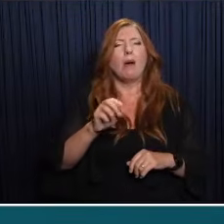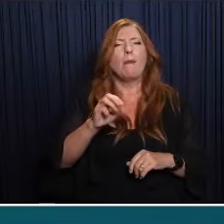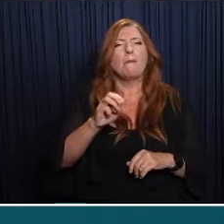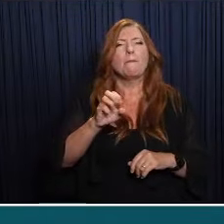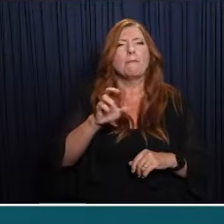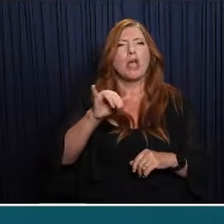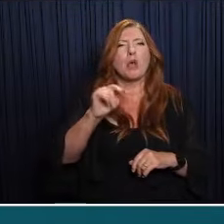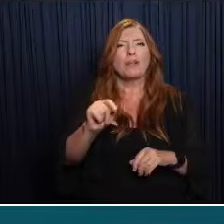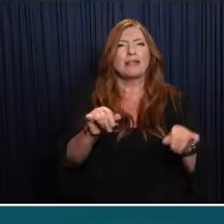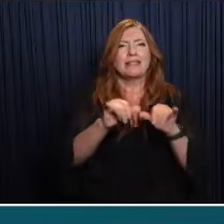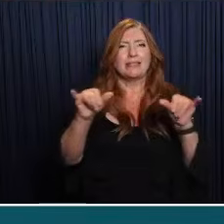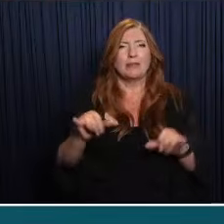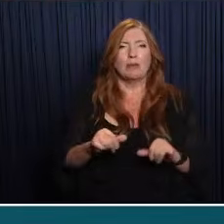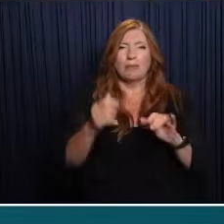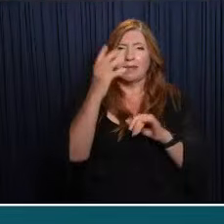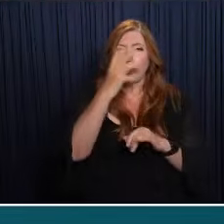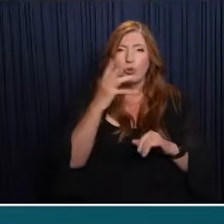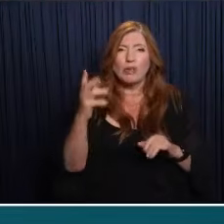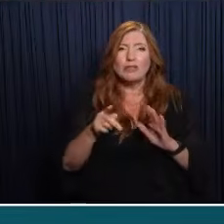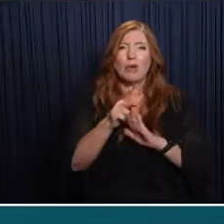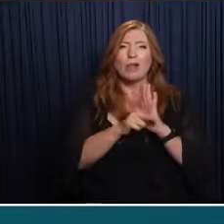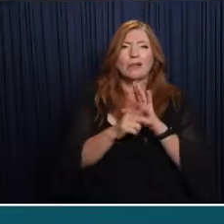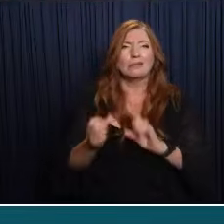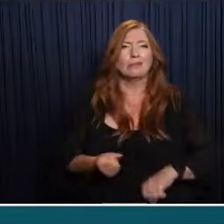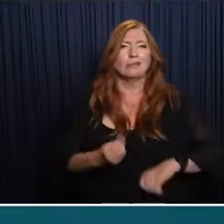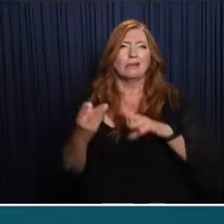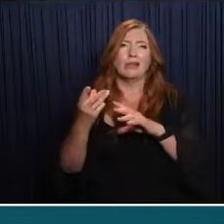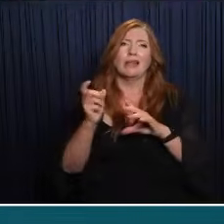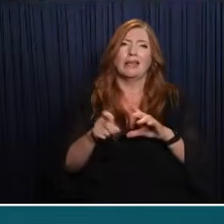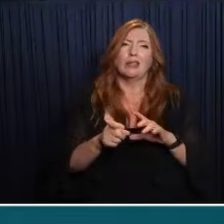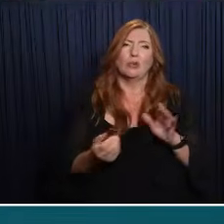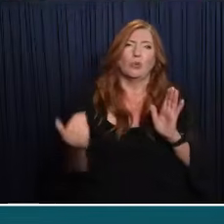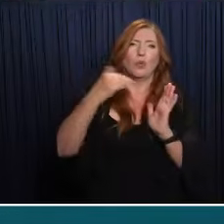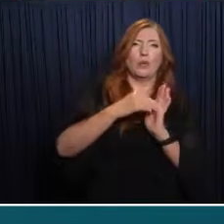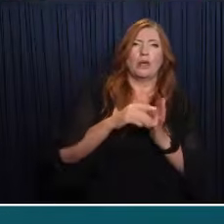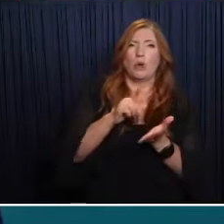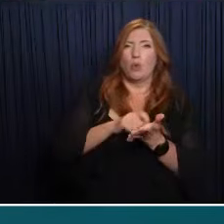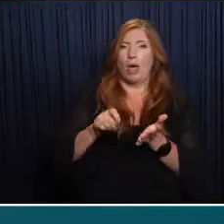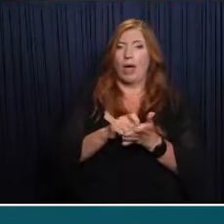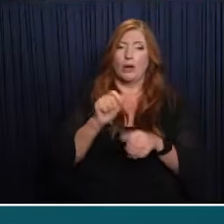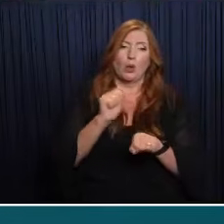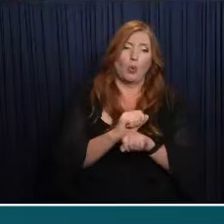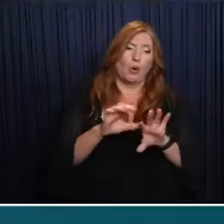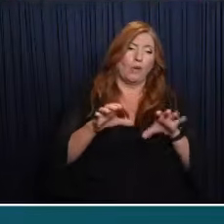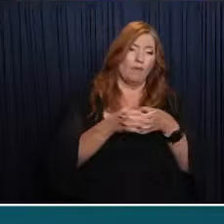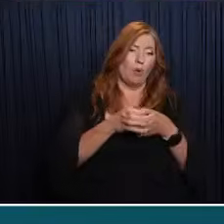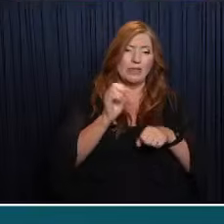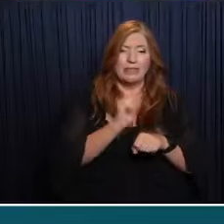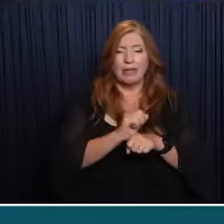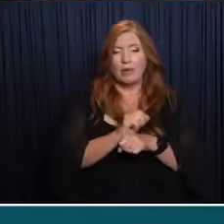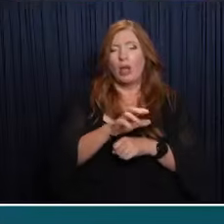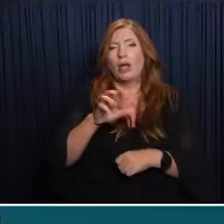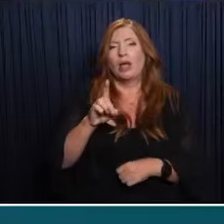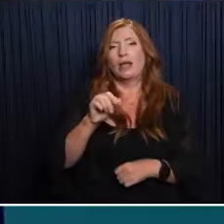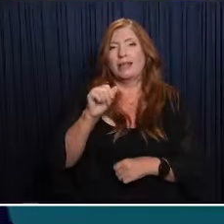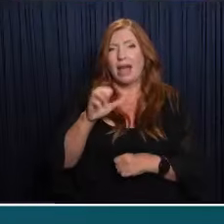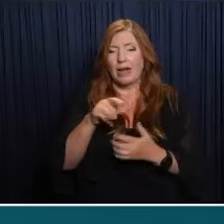COME HERE. JOHN TROBOUGH SAID, A MERIT SYSTEM. WE HAVE THROWN IMMIGRATION POLICY OUT THE WINDOW.